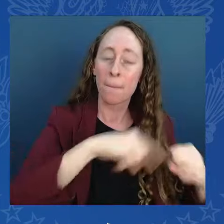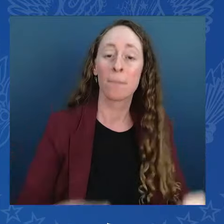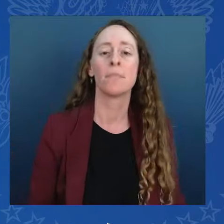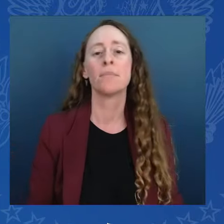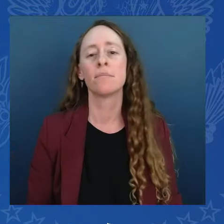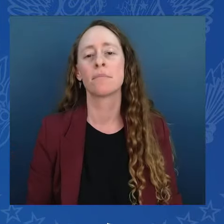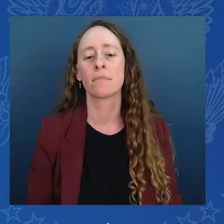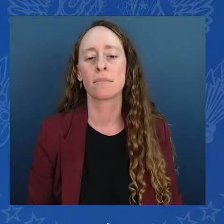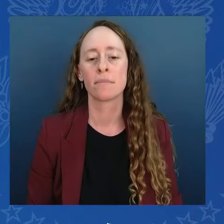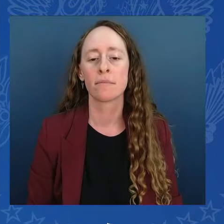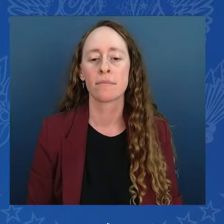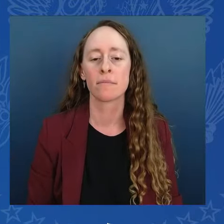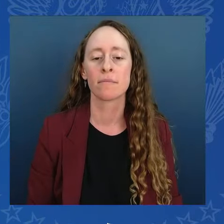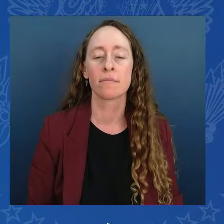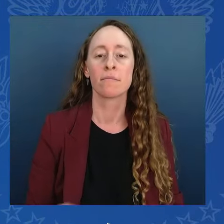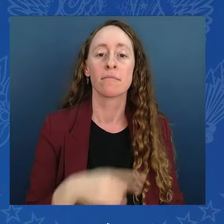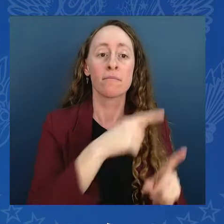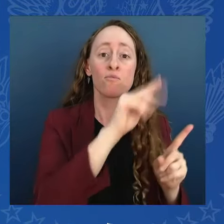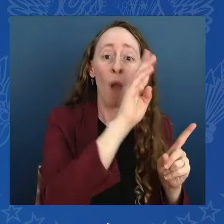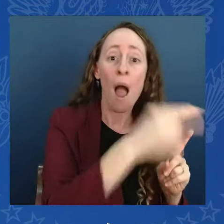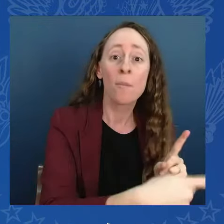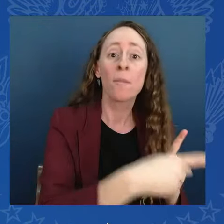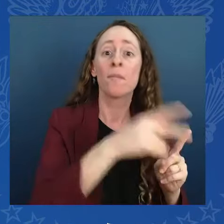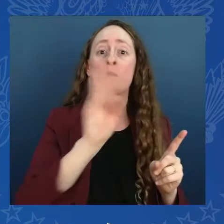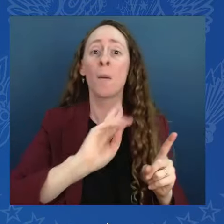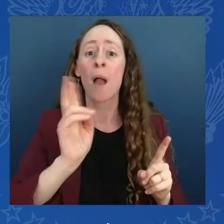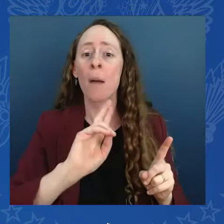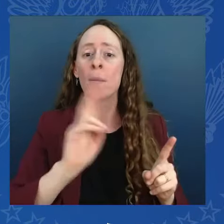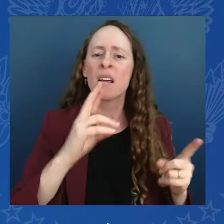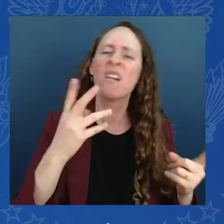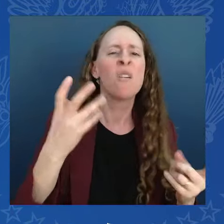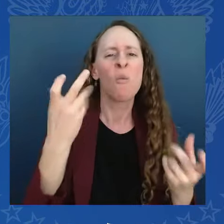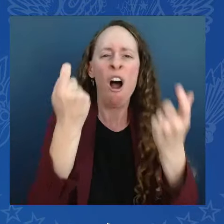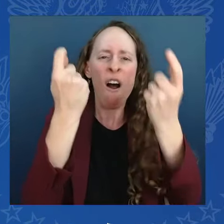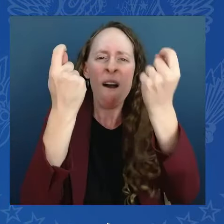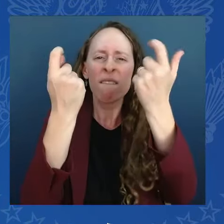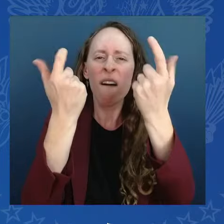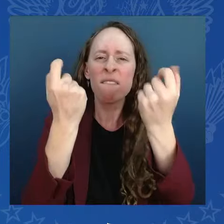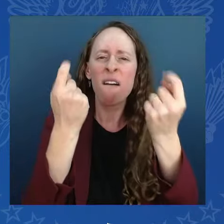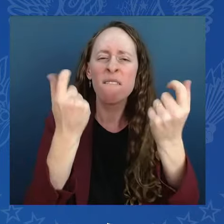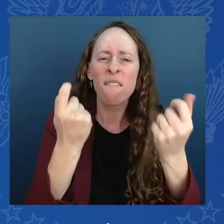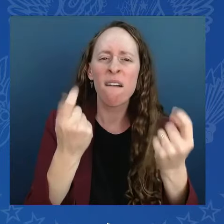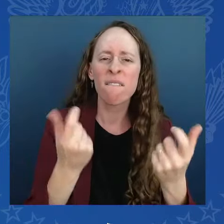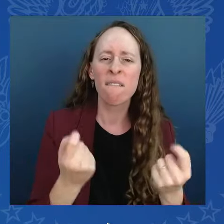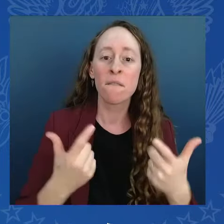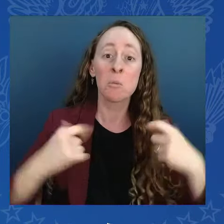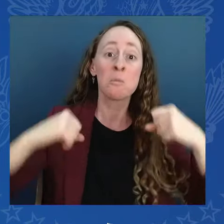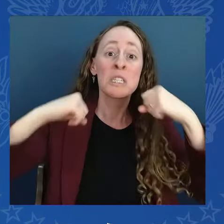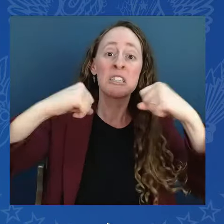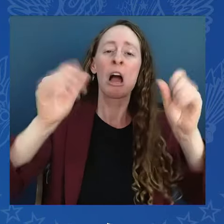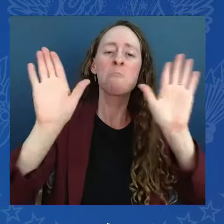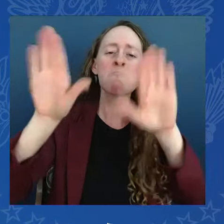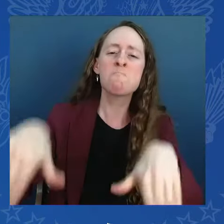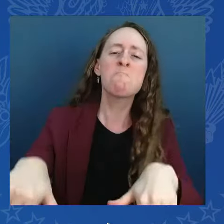and destroying our wetlands. They slashed the Environmental Protection Agency's budget and eliminated important programs